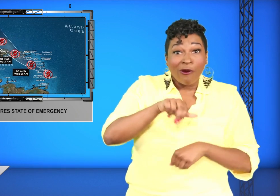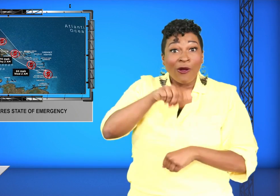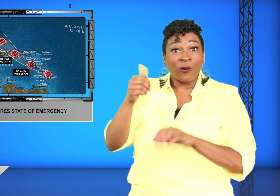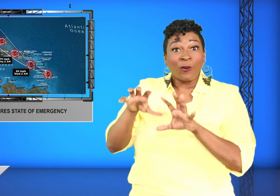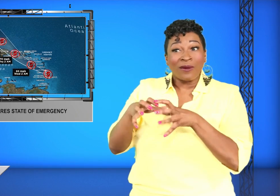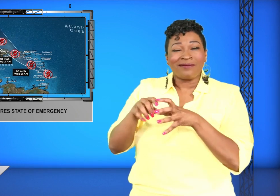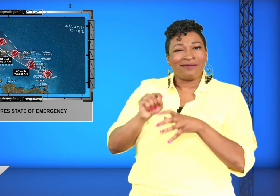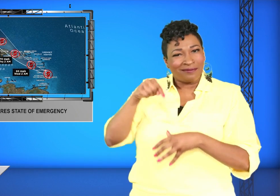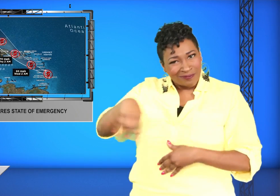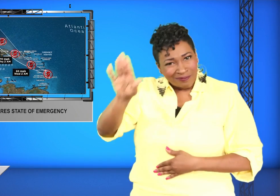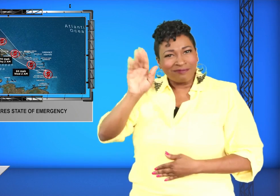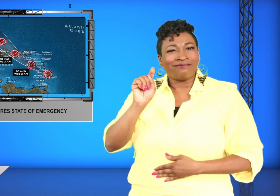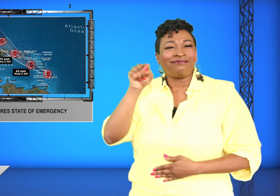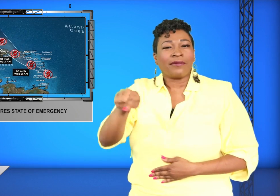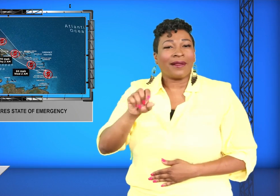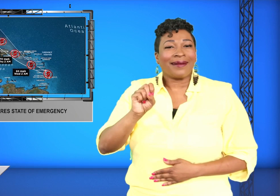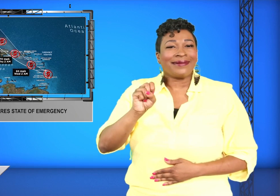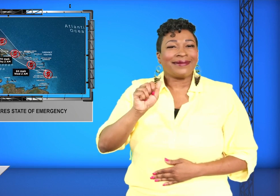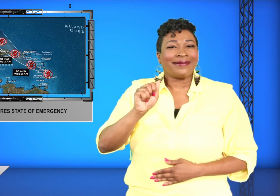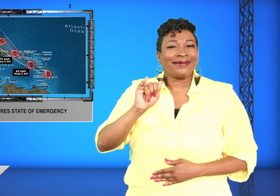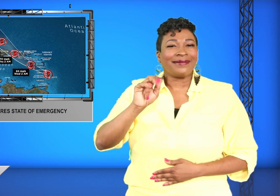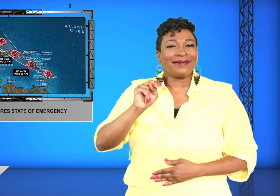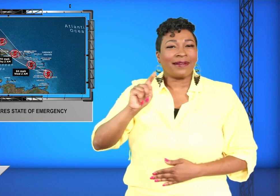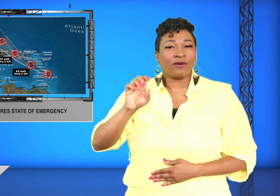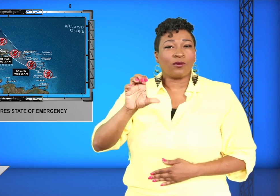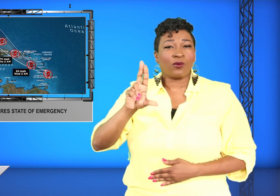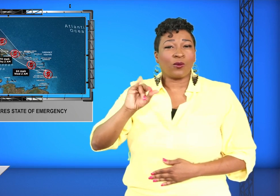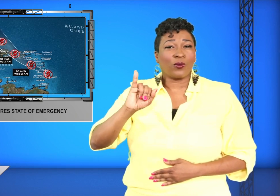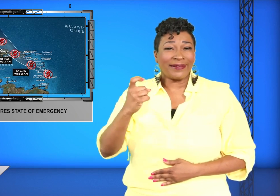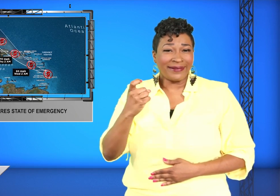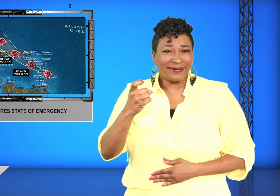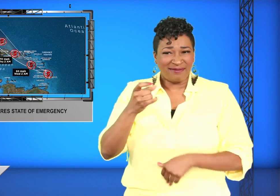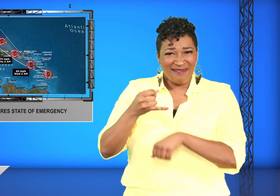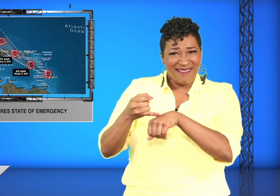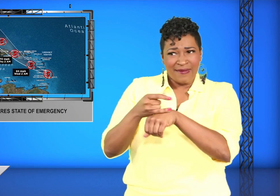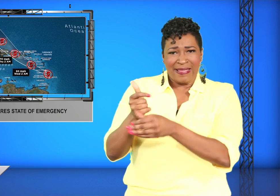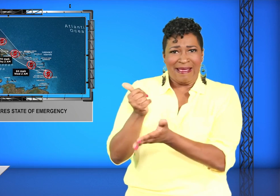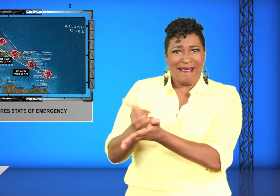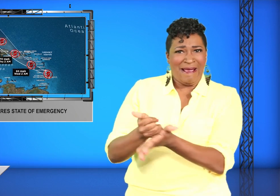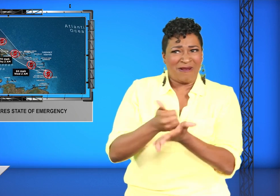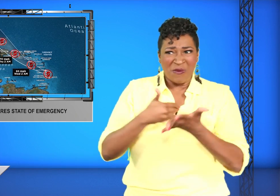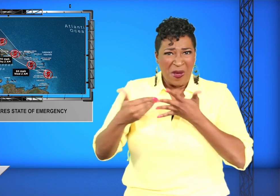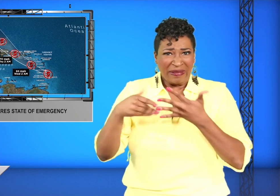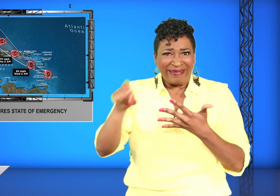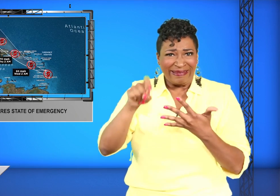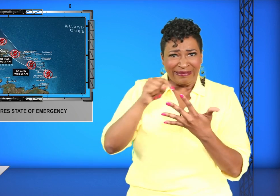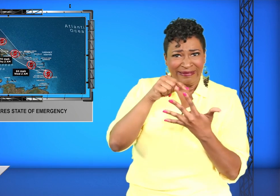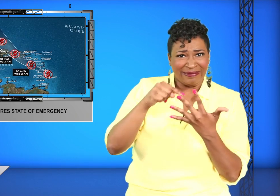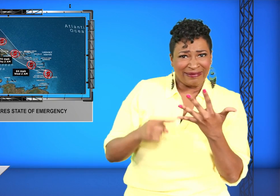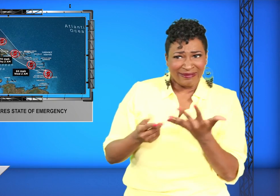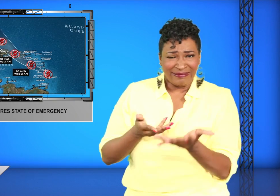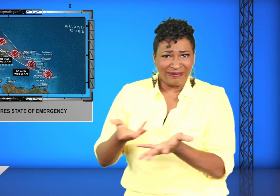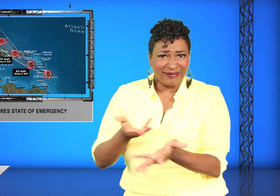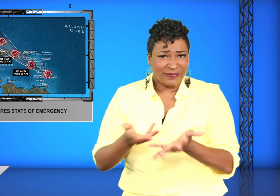another to Saint Croix to assist wherever they are needed.